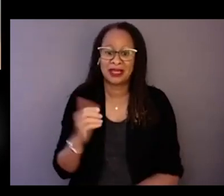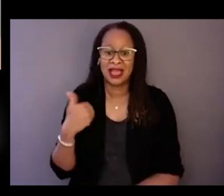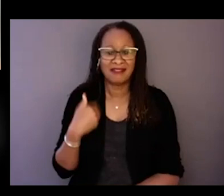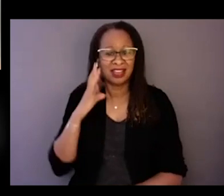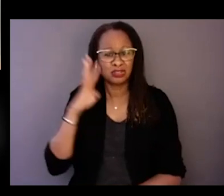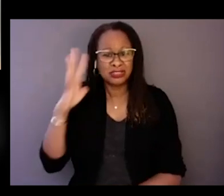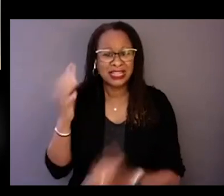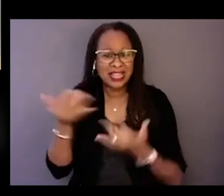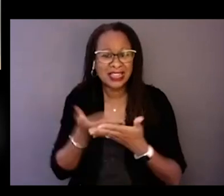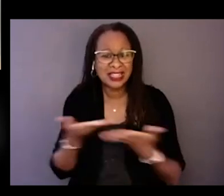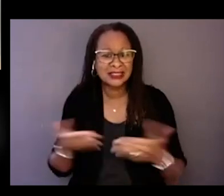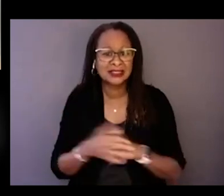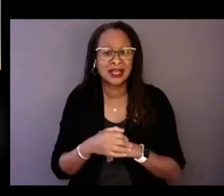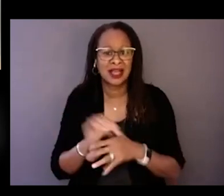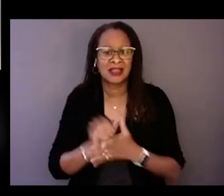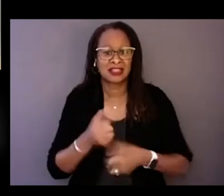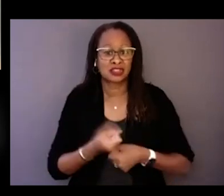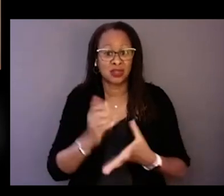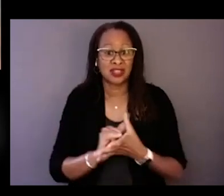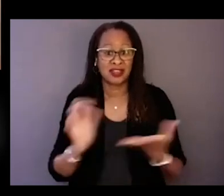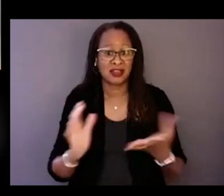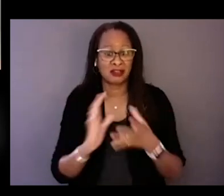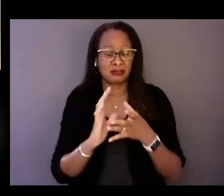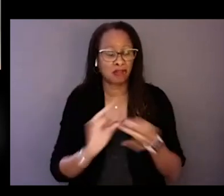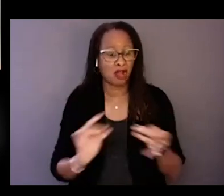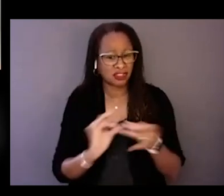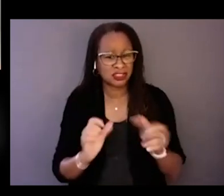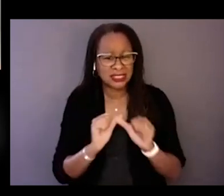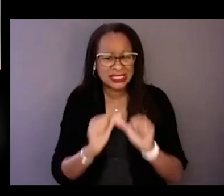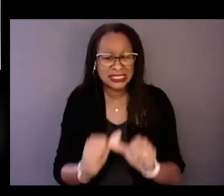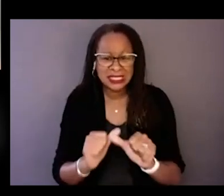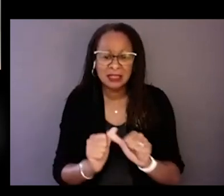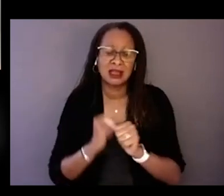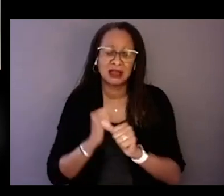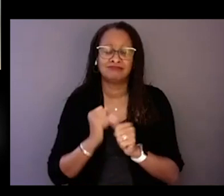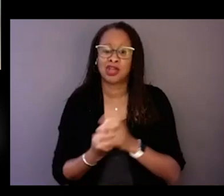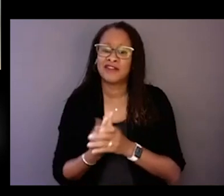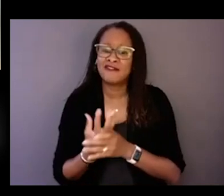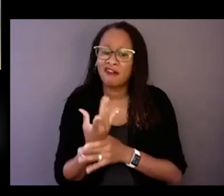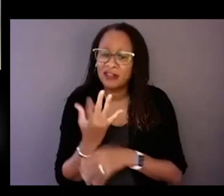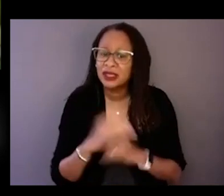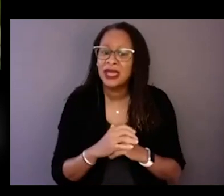that is causing this conversation that's like still evolving is just really something special.